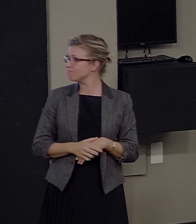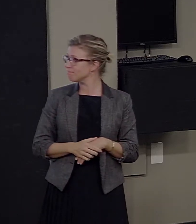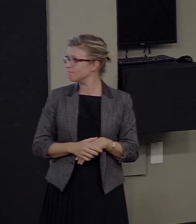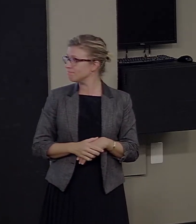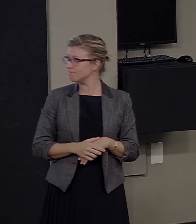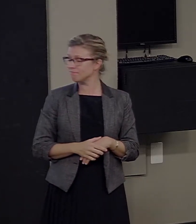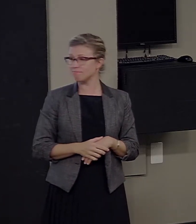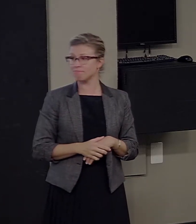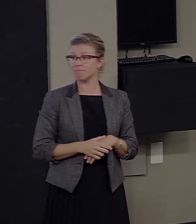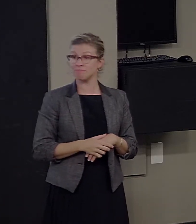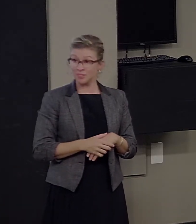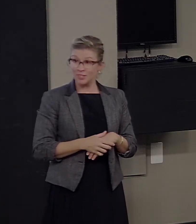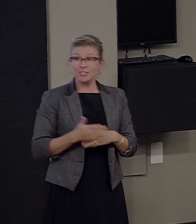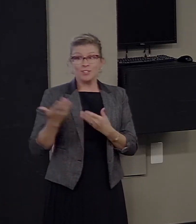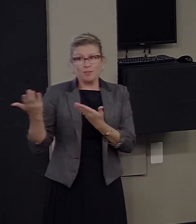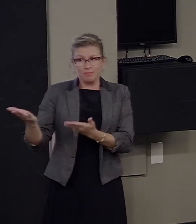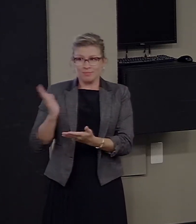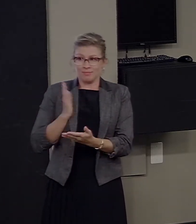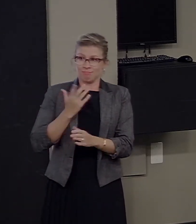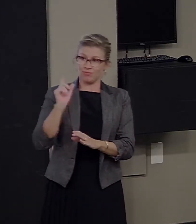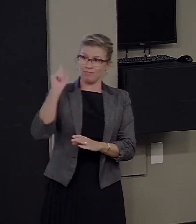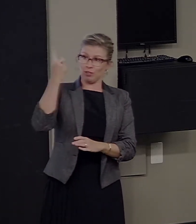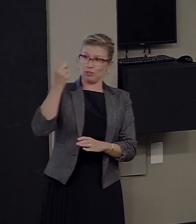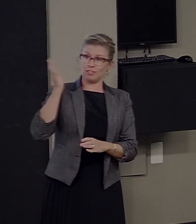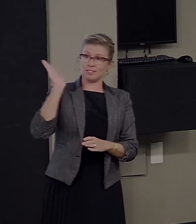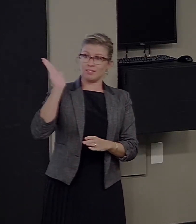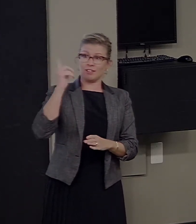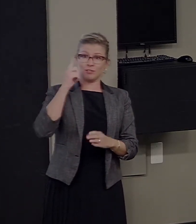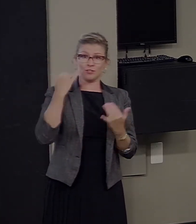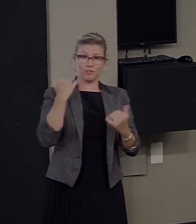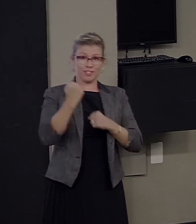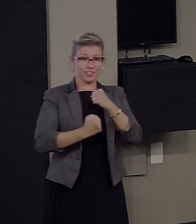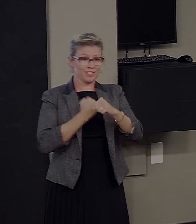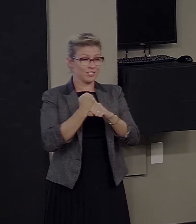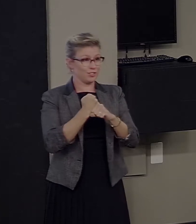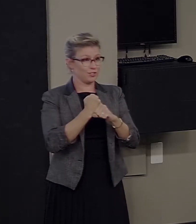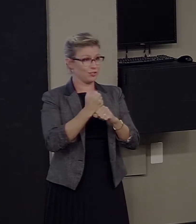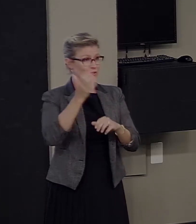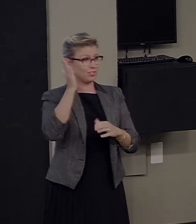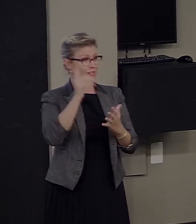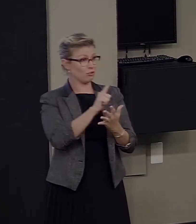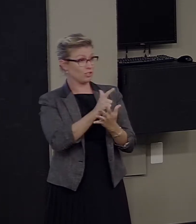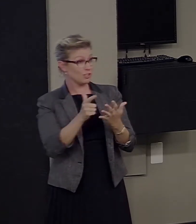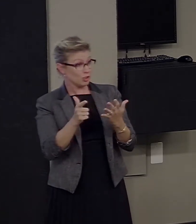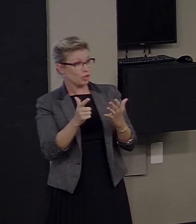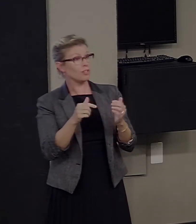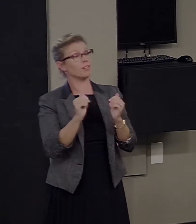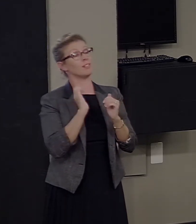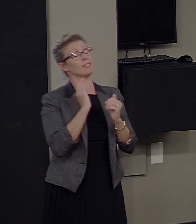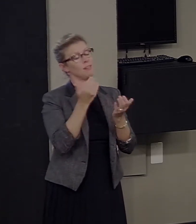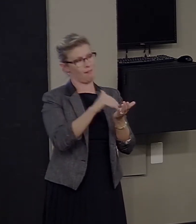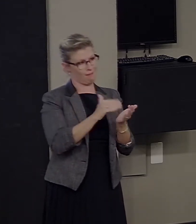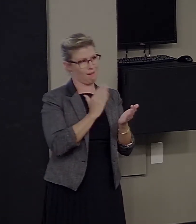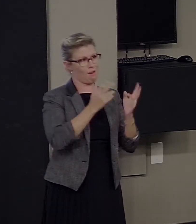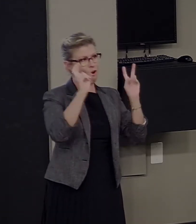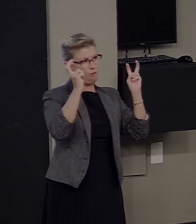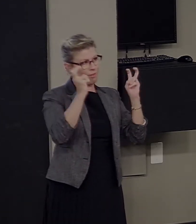As our inaugural lecture for this year's series with the theme of Breaking Down Barriers,